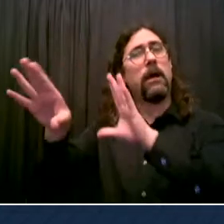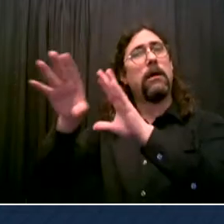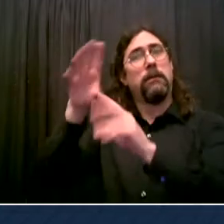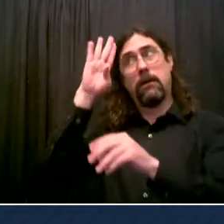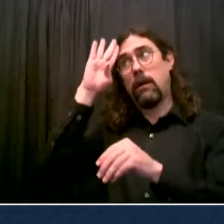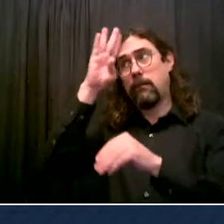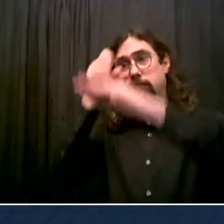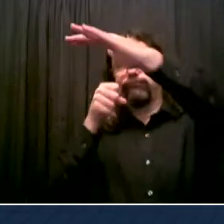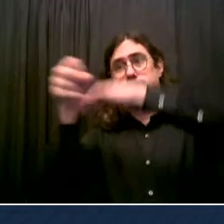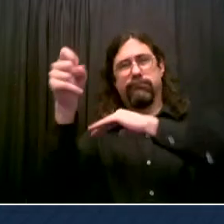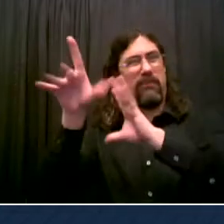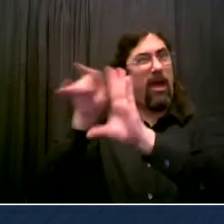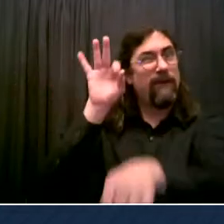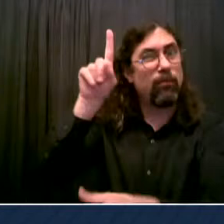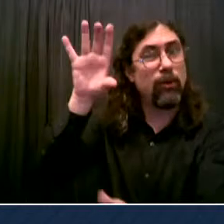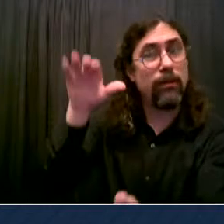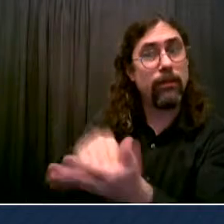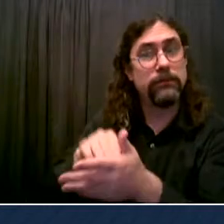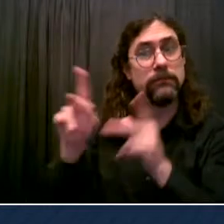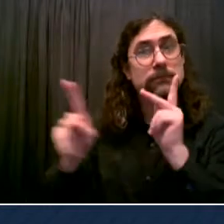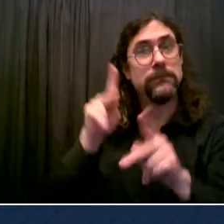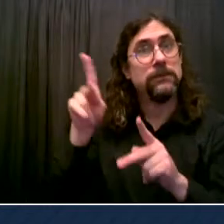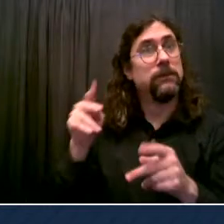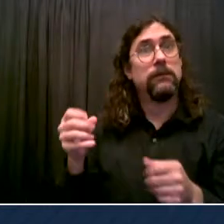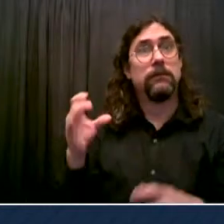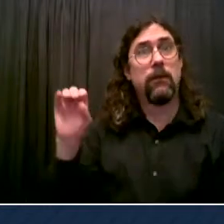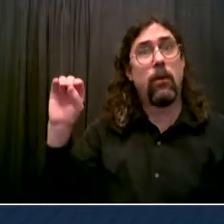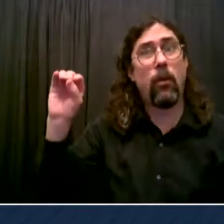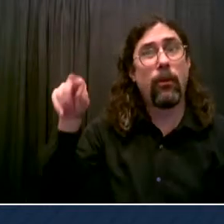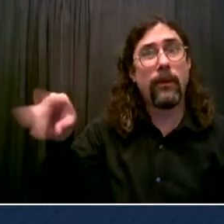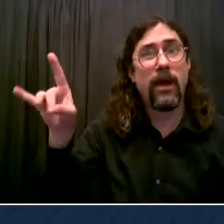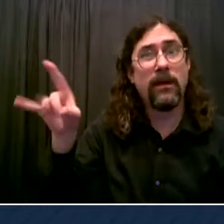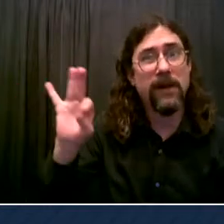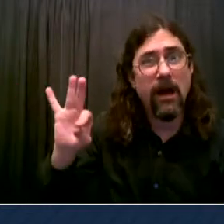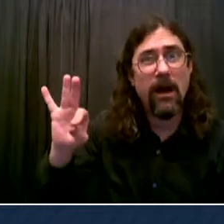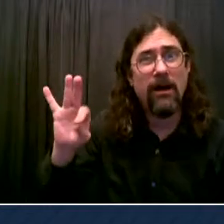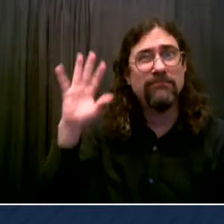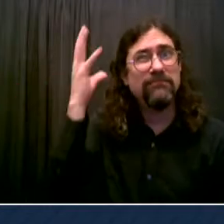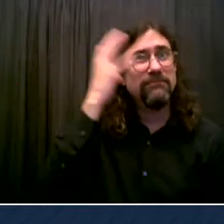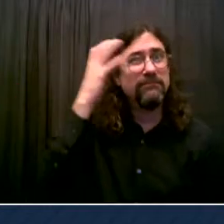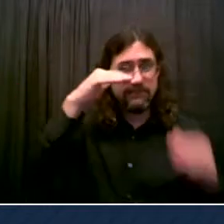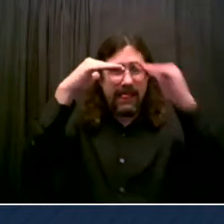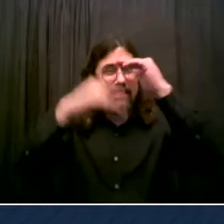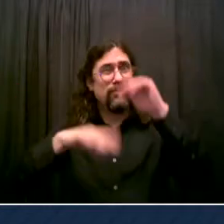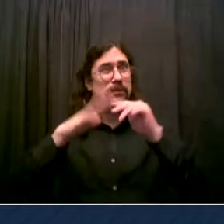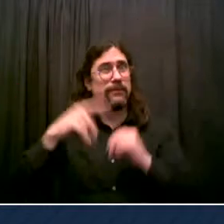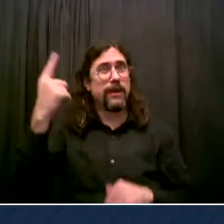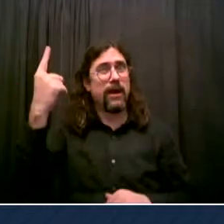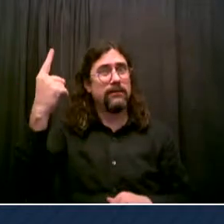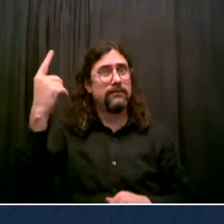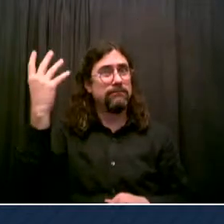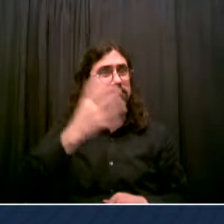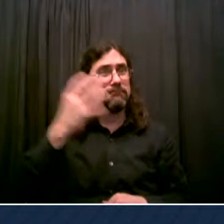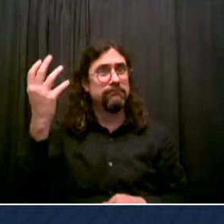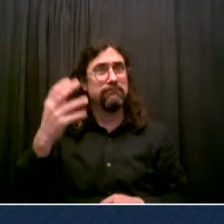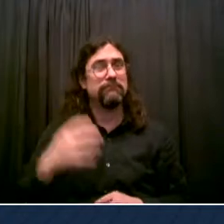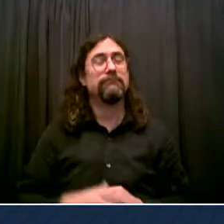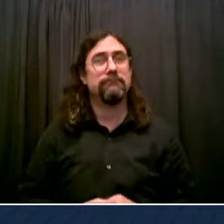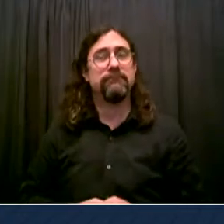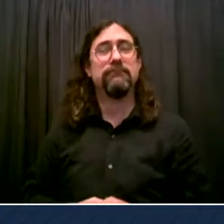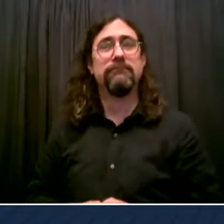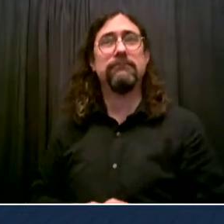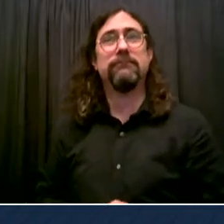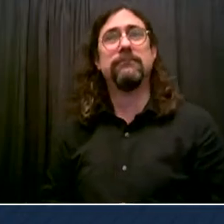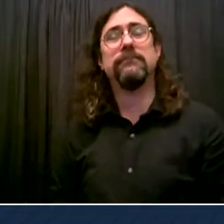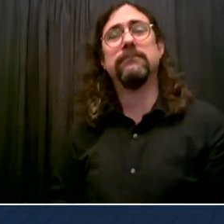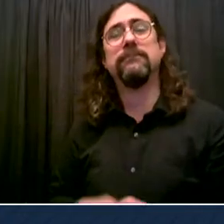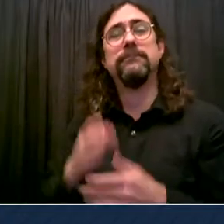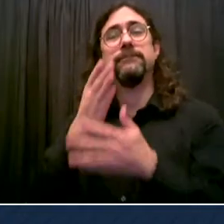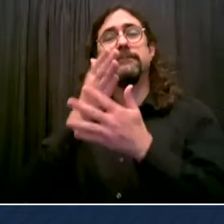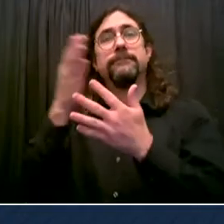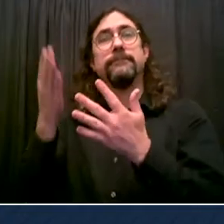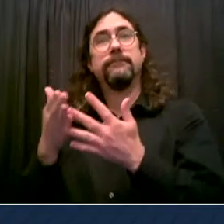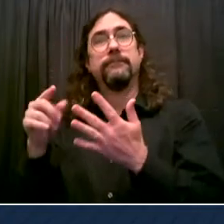THE NUMBER HAS REALLY GONE DOWN